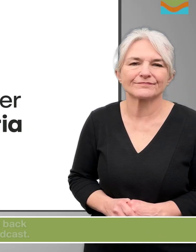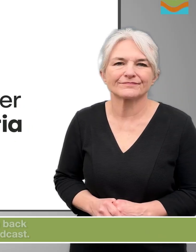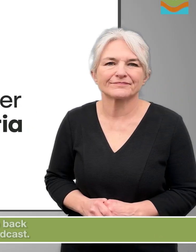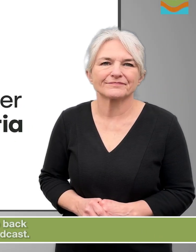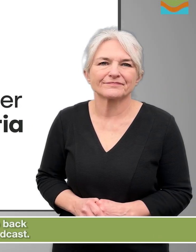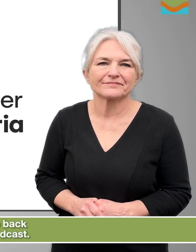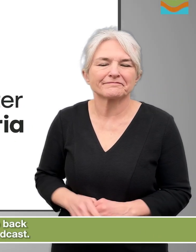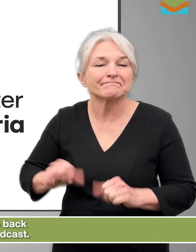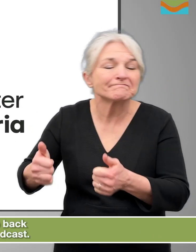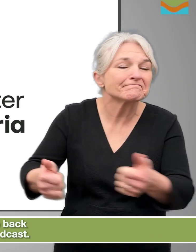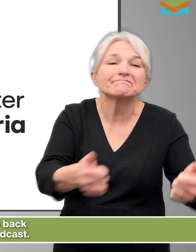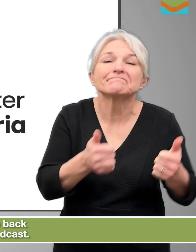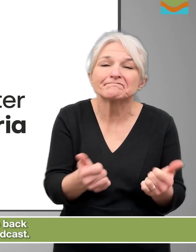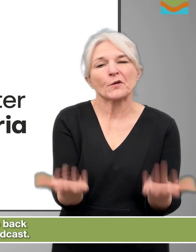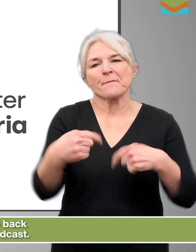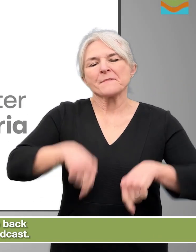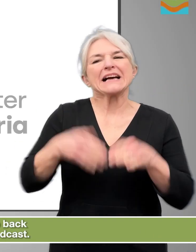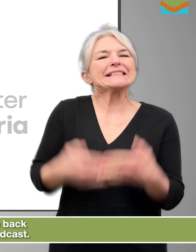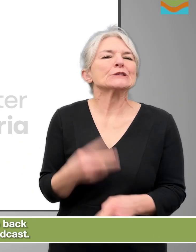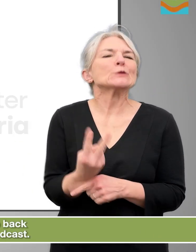Hello everyone and welcome back to season two of The PGN Podcast.